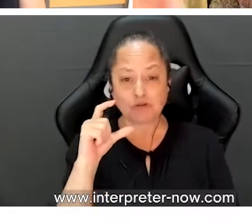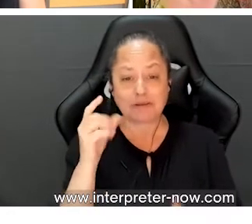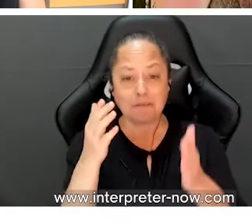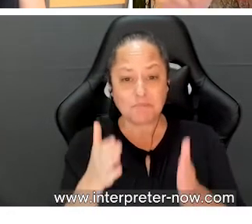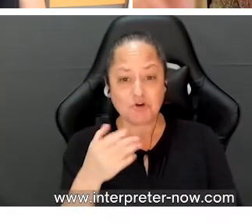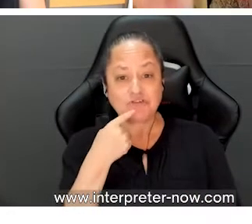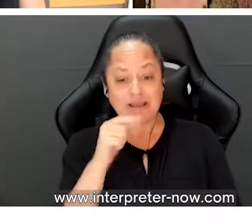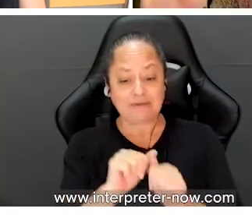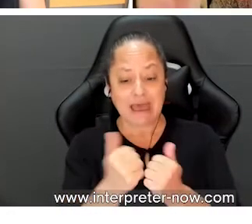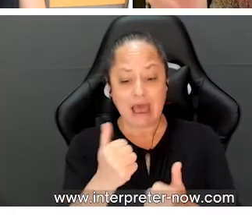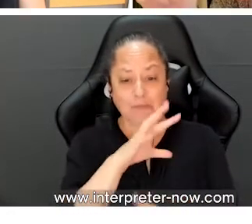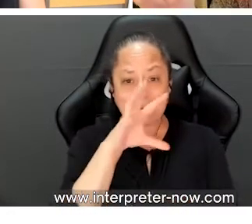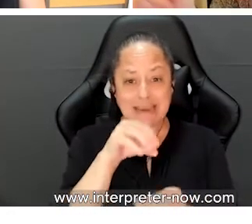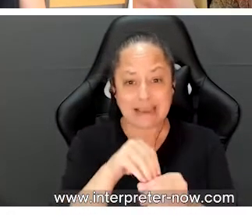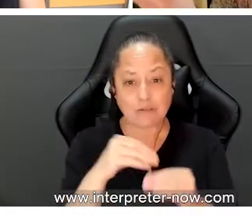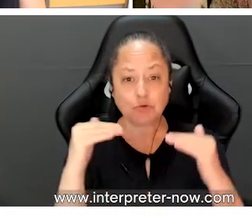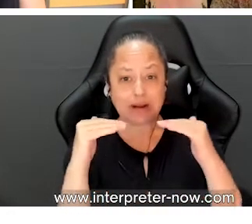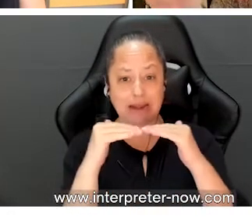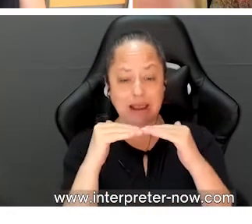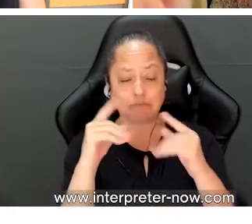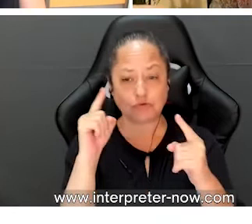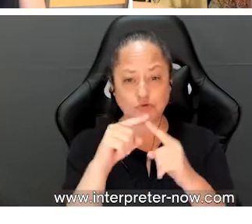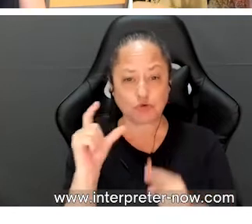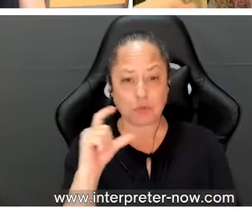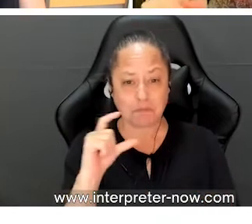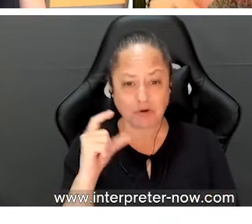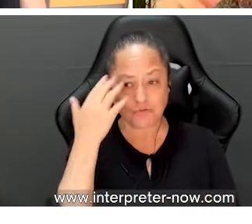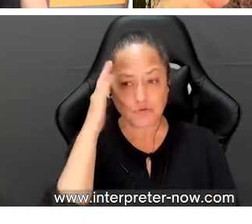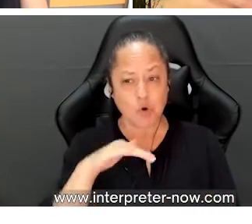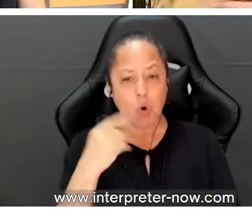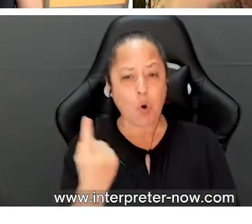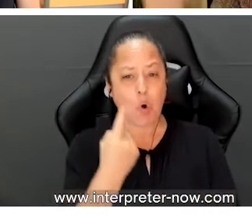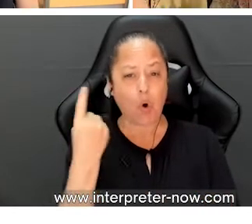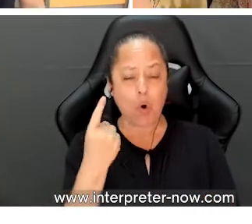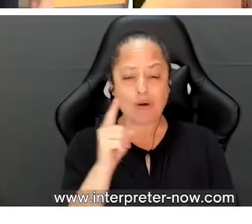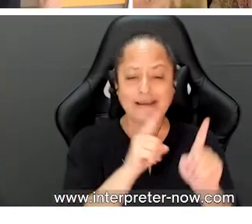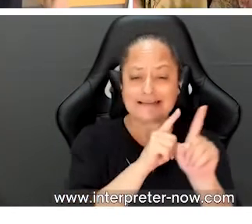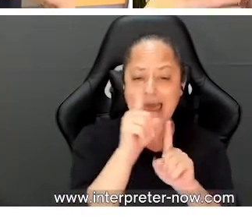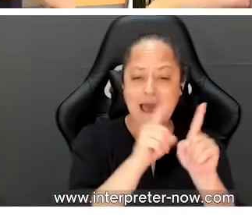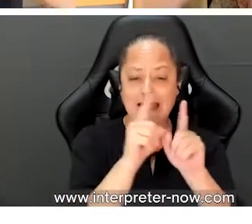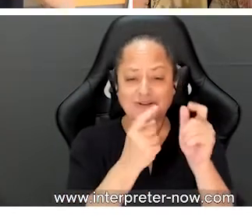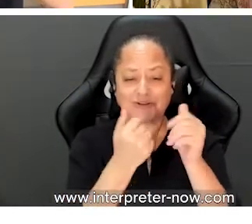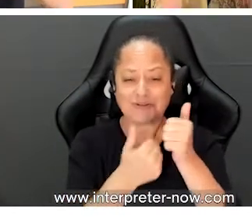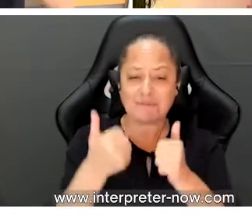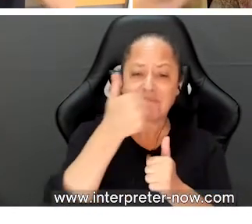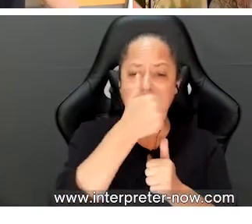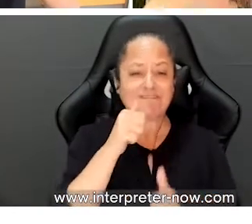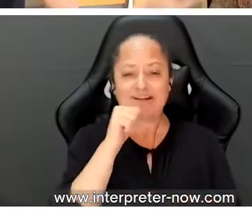Like, please just know, like, there's always going to be an asterisk above, like, not all Muslims. Right? But I would just be parroting back and forth, not all Muslims, not all Muslims, not all